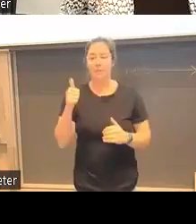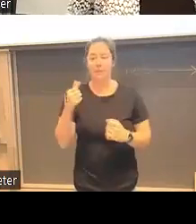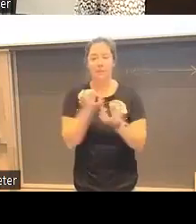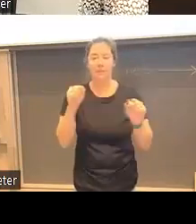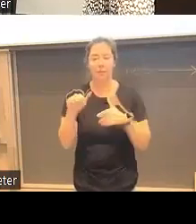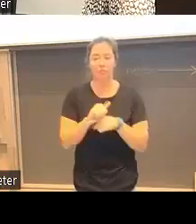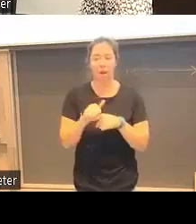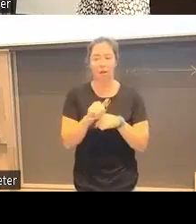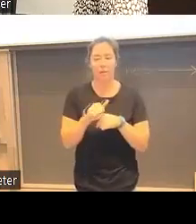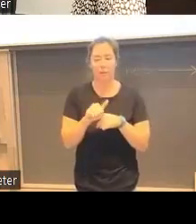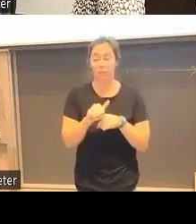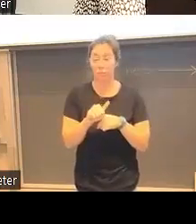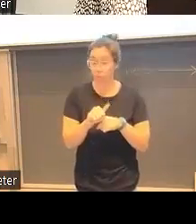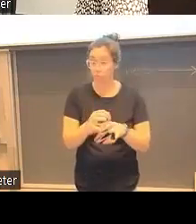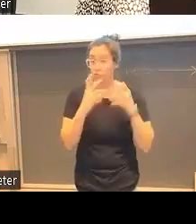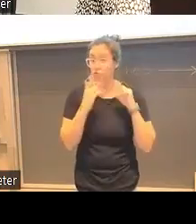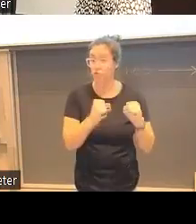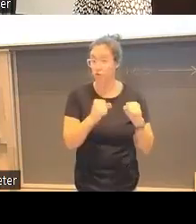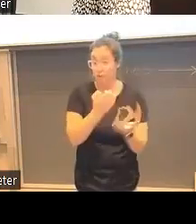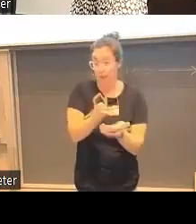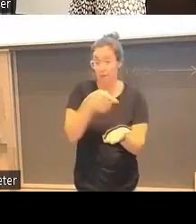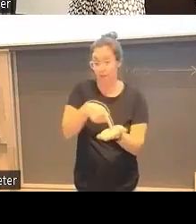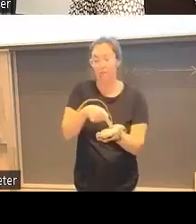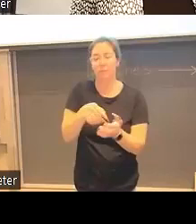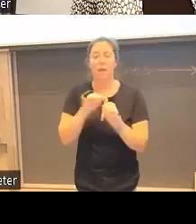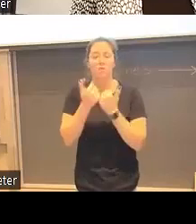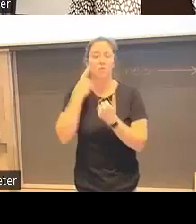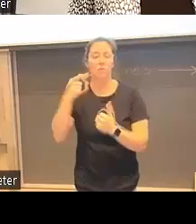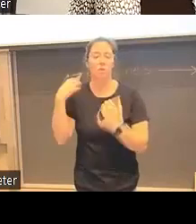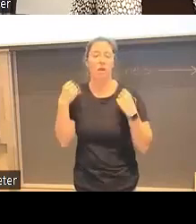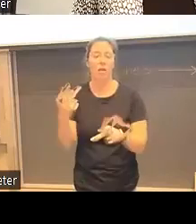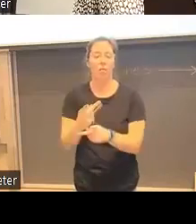on the strength of the scientific evidence by the agency for healthc care research and